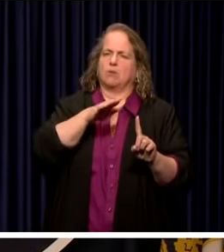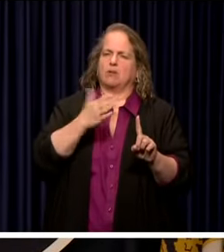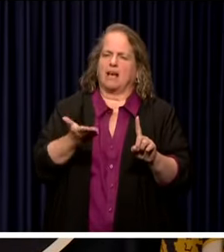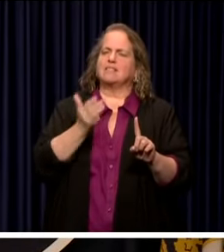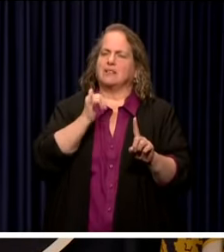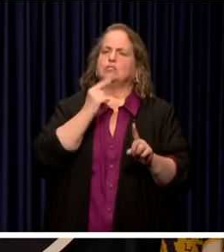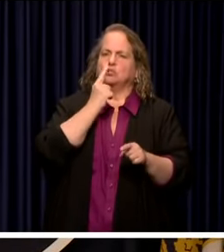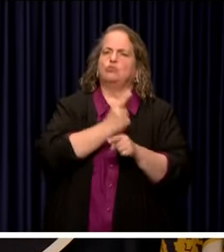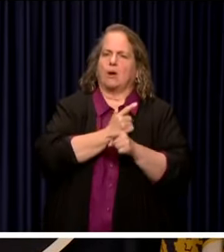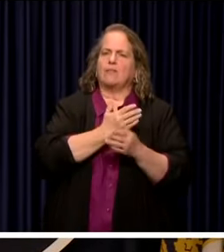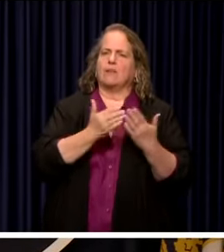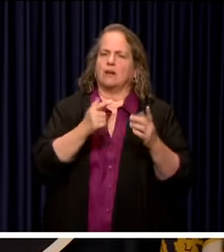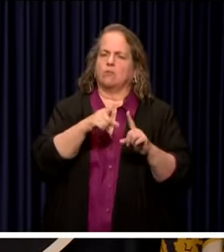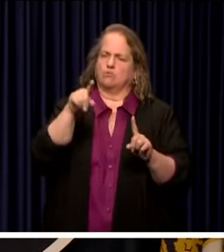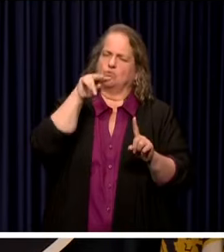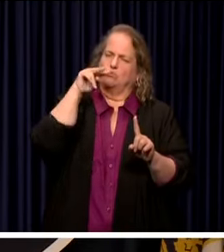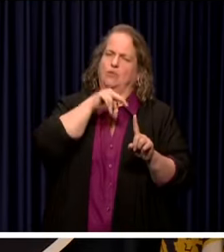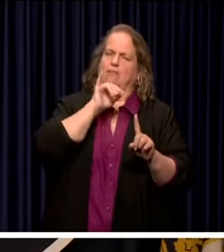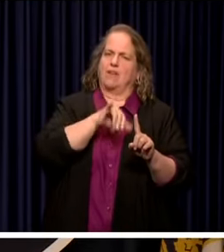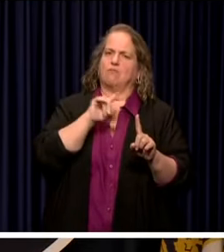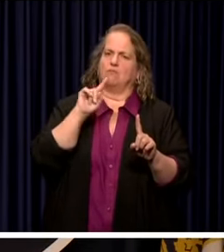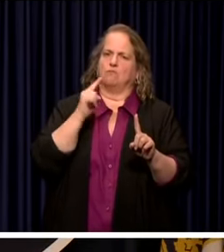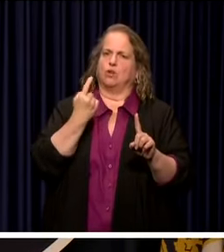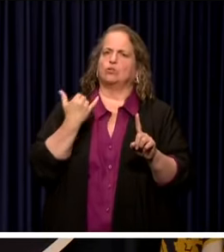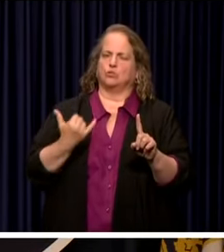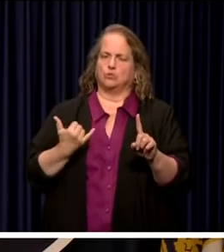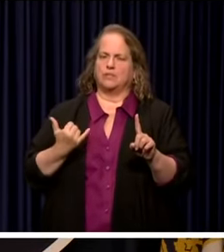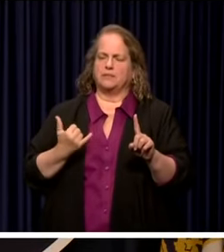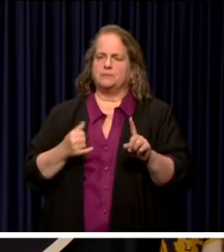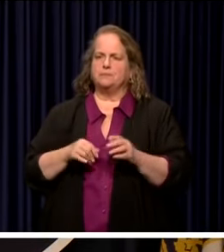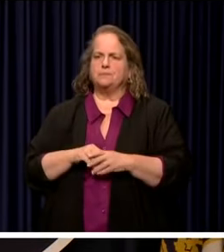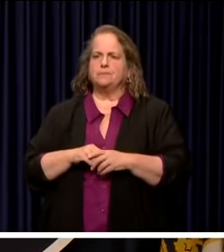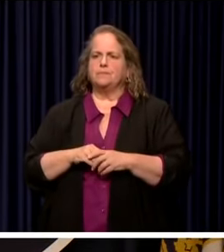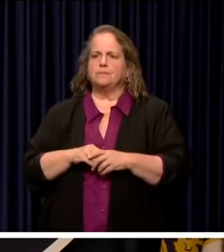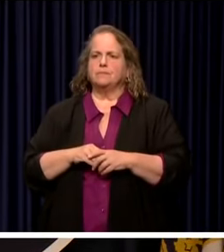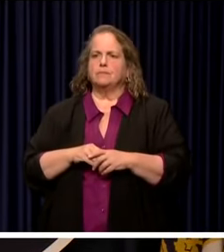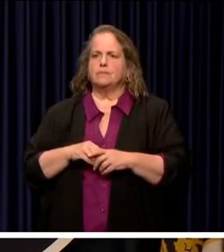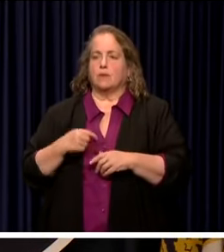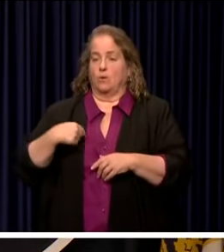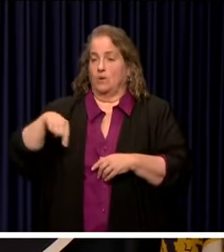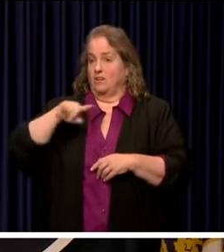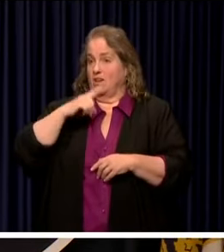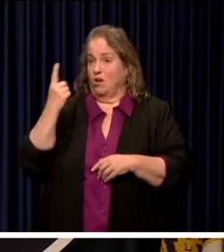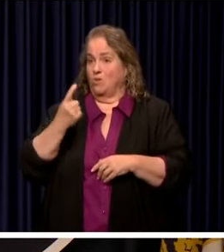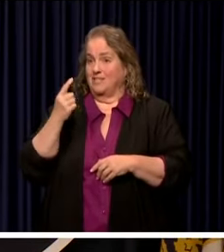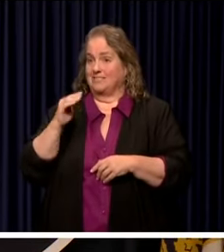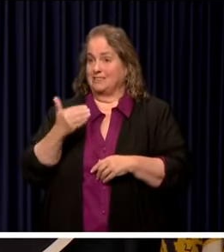FACT, LIKELY PLATEAUED. THAT MEANS WE'RE NOT ON THE